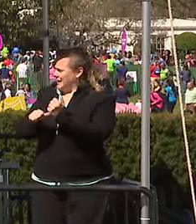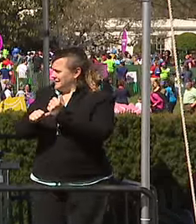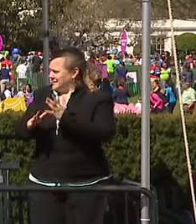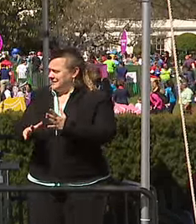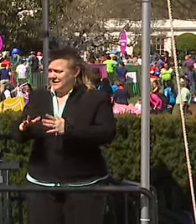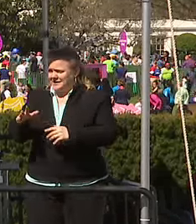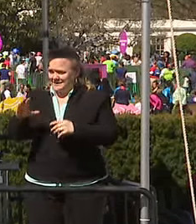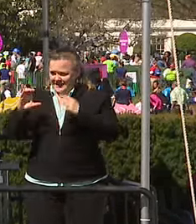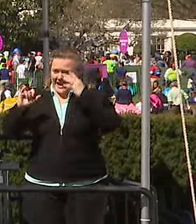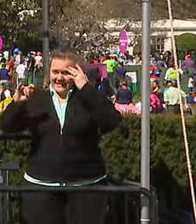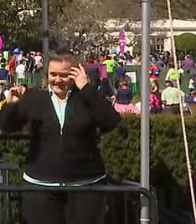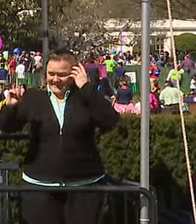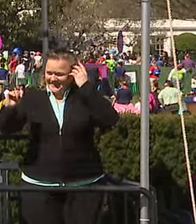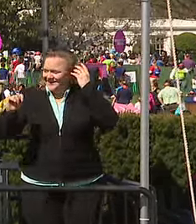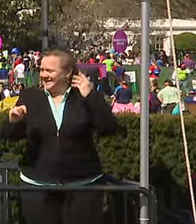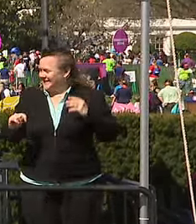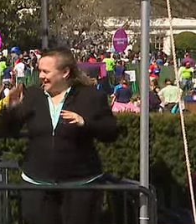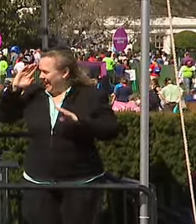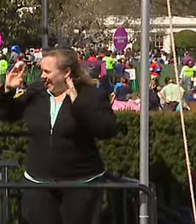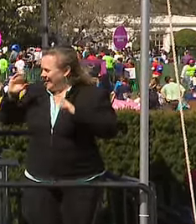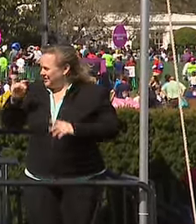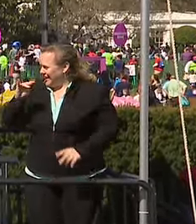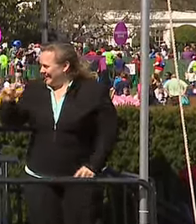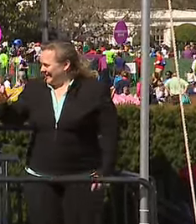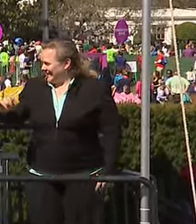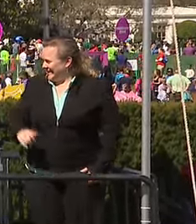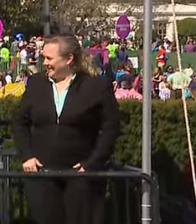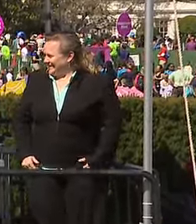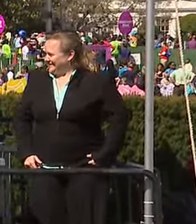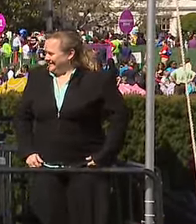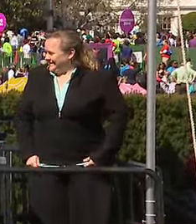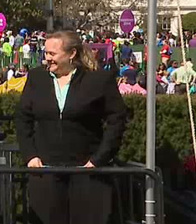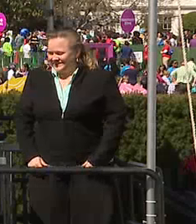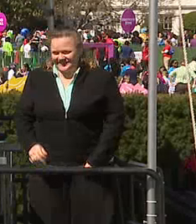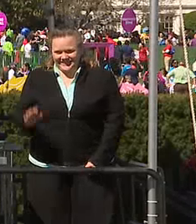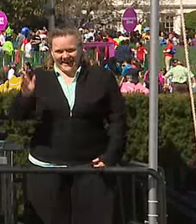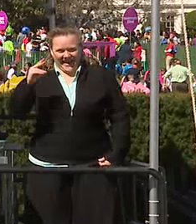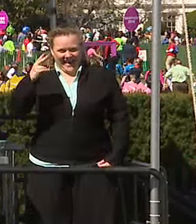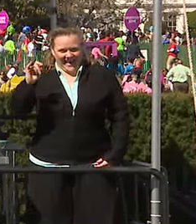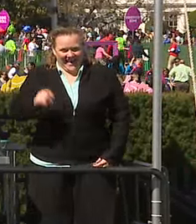Say hello, Trinity. Awesome.